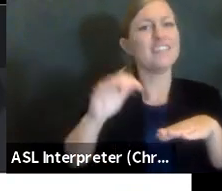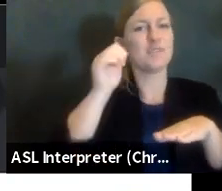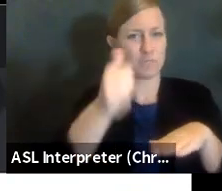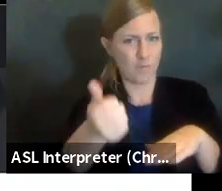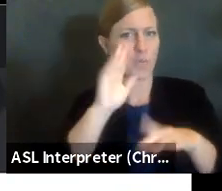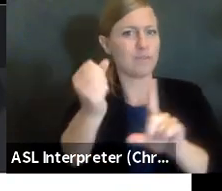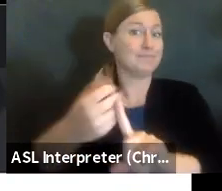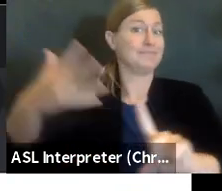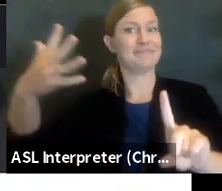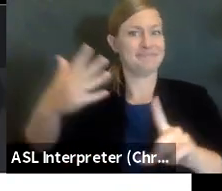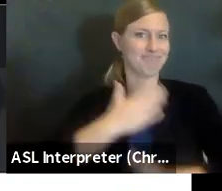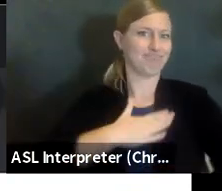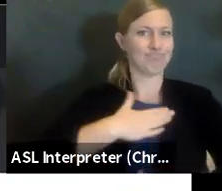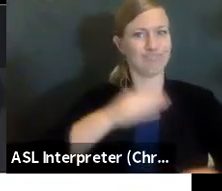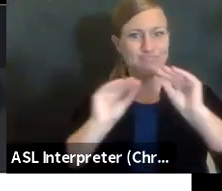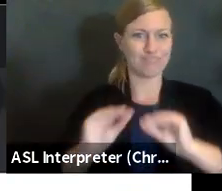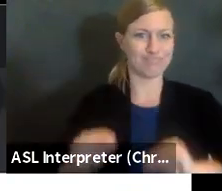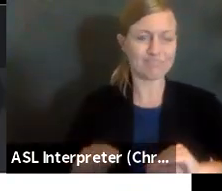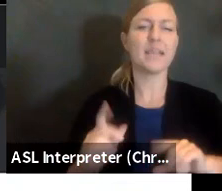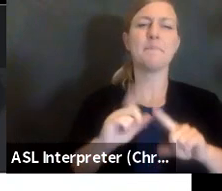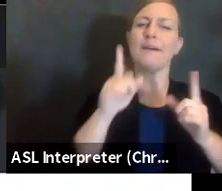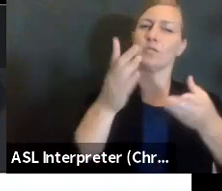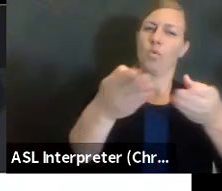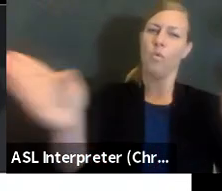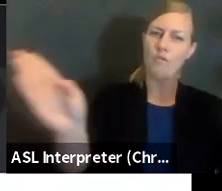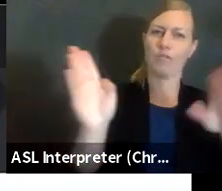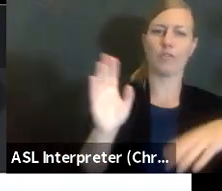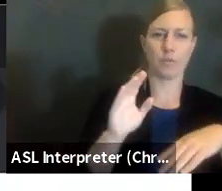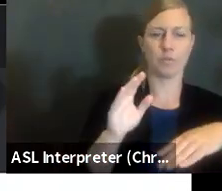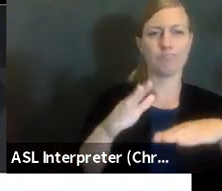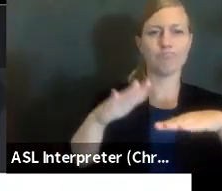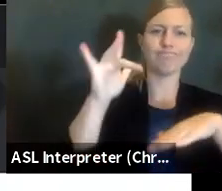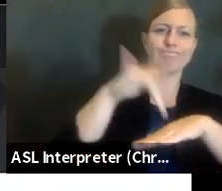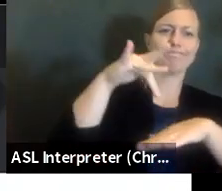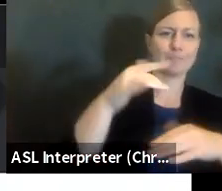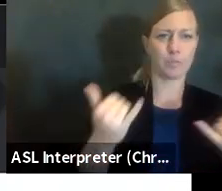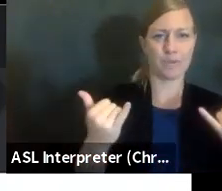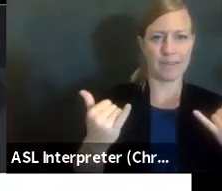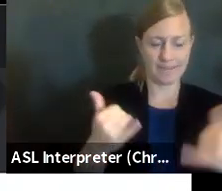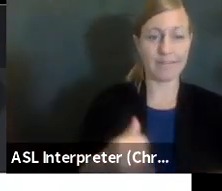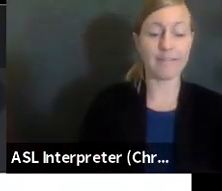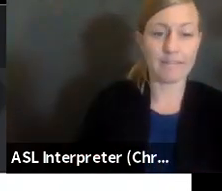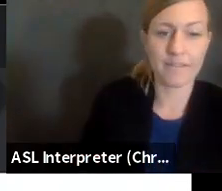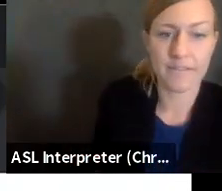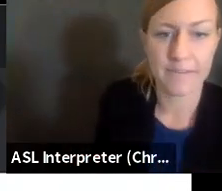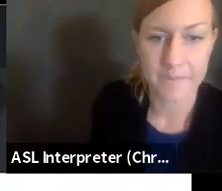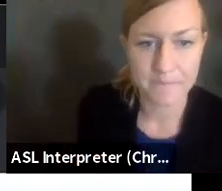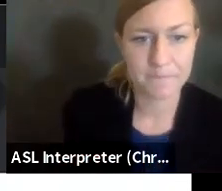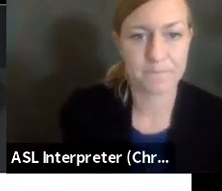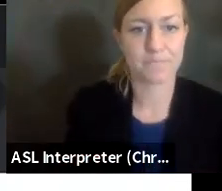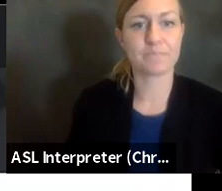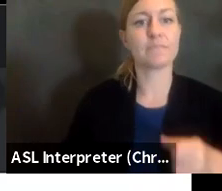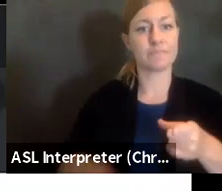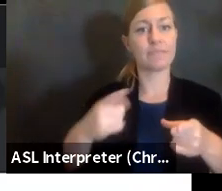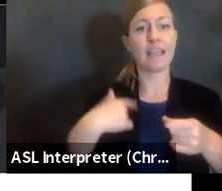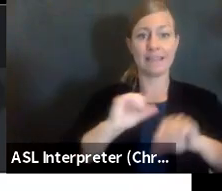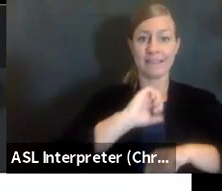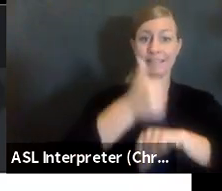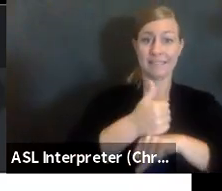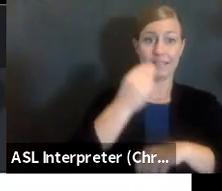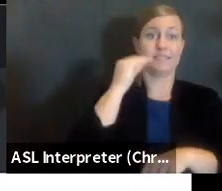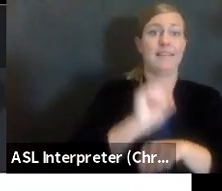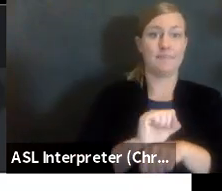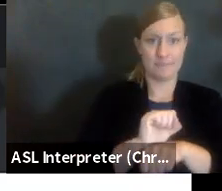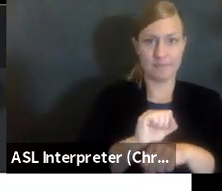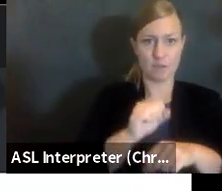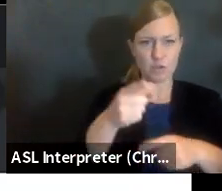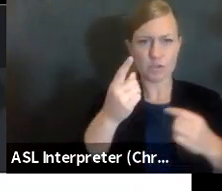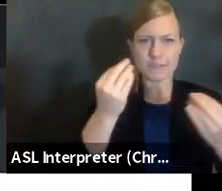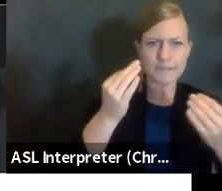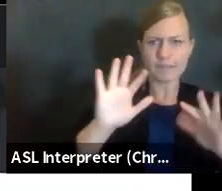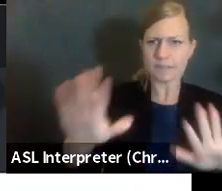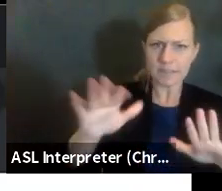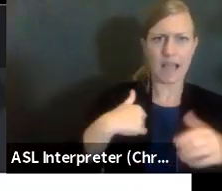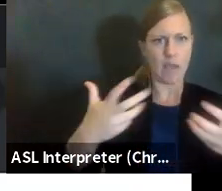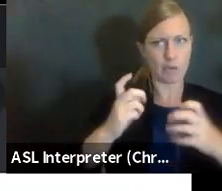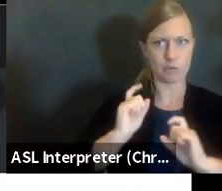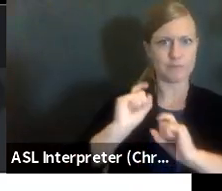ESD 112 - Katherine Livick: So I will just give you the brief overview,. We are in this is the space where I can create an assignment. So if you want to get down to the nitty gritty of how do I give a kid an assignment, this is where you do it.